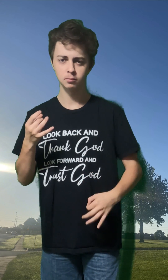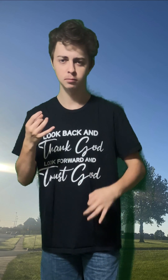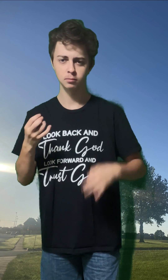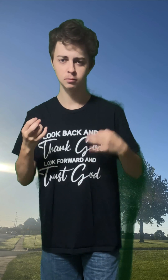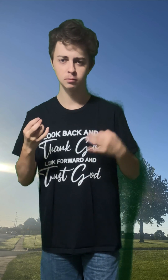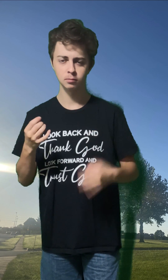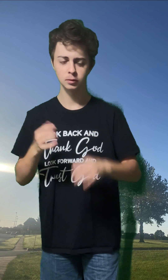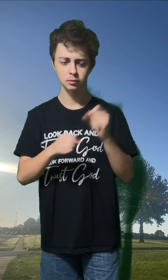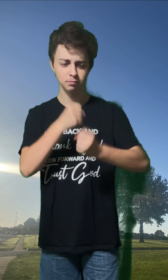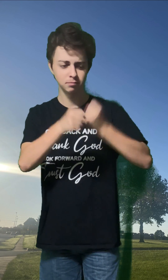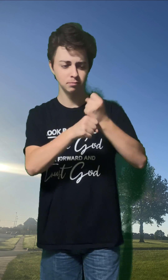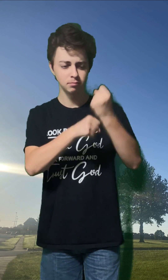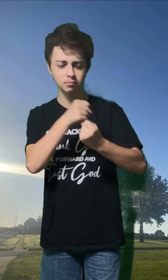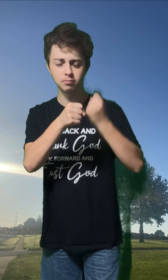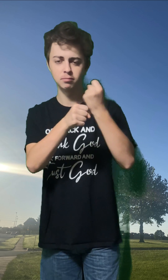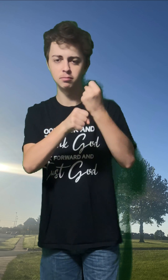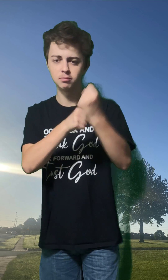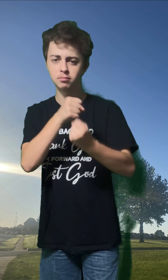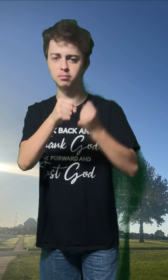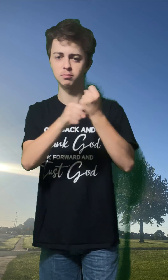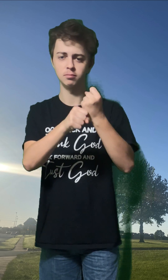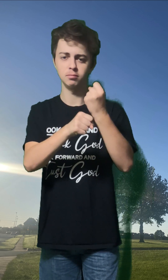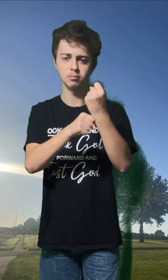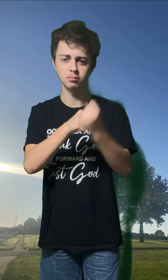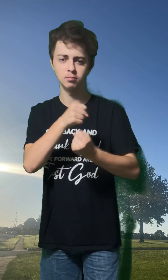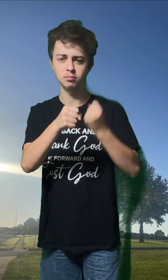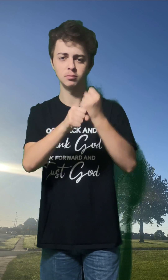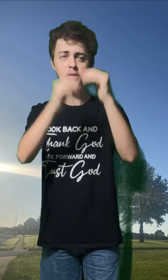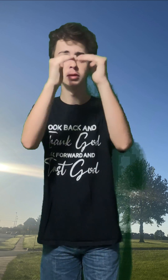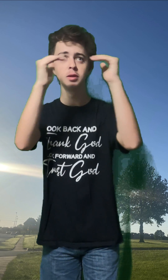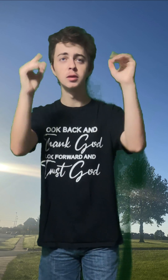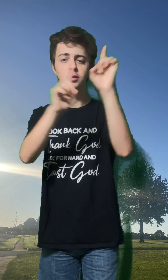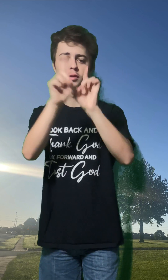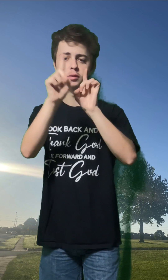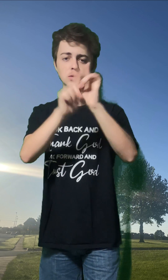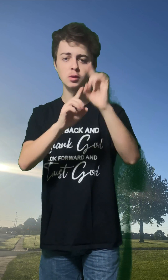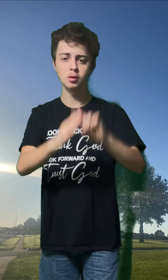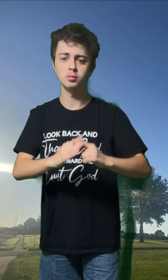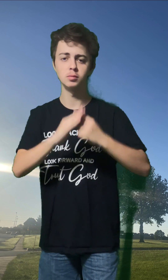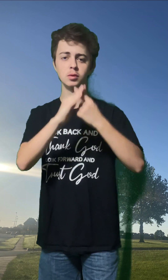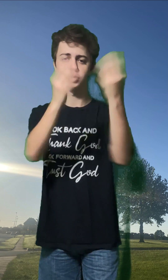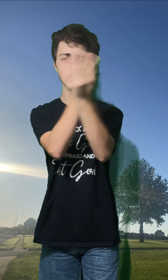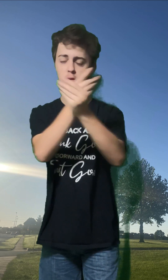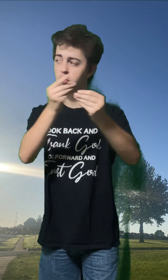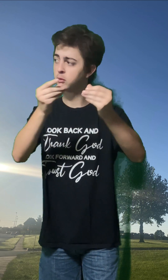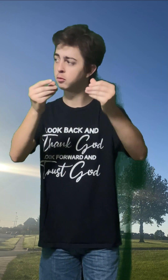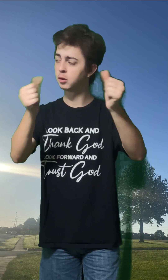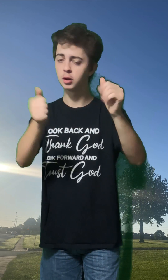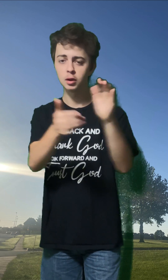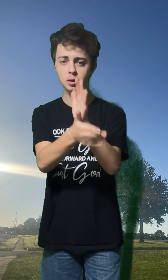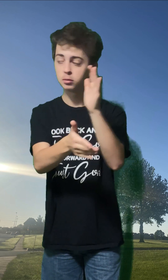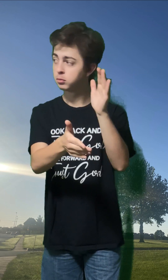As years go by The ceiling stars begin to fade